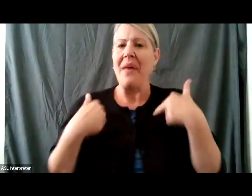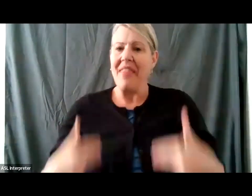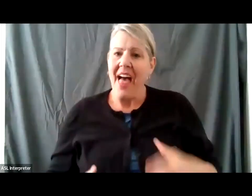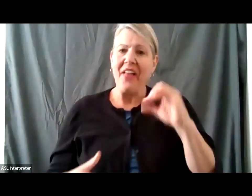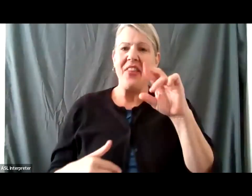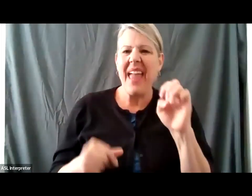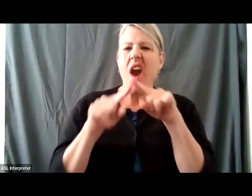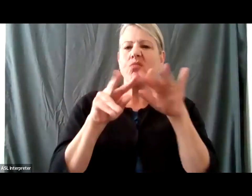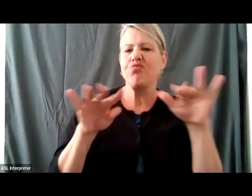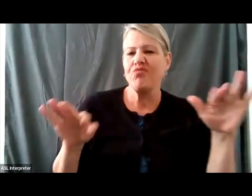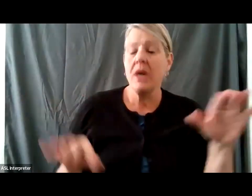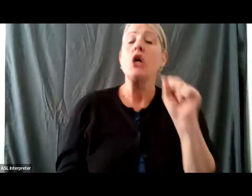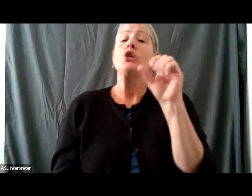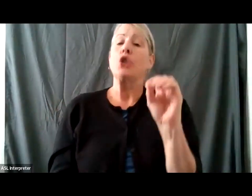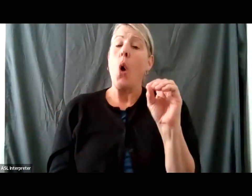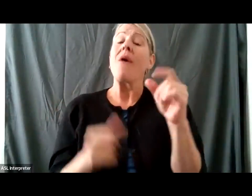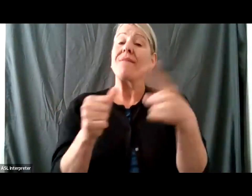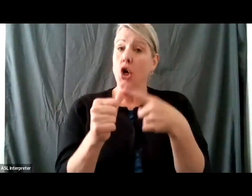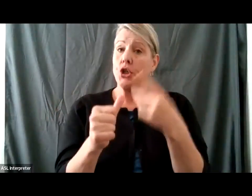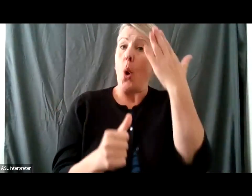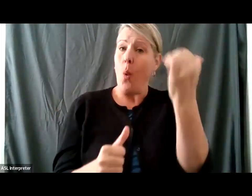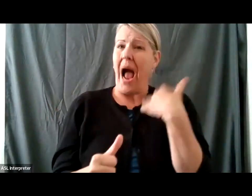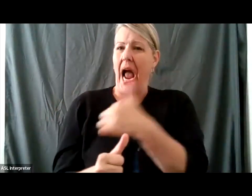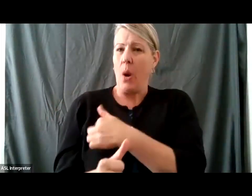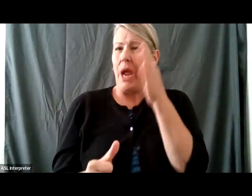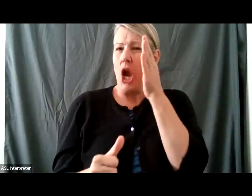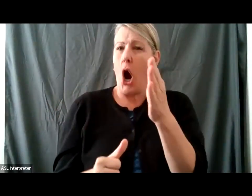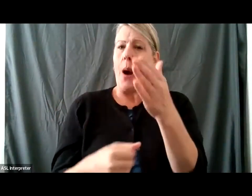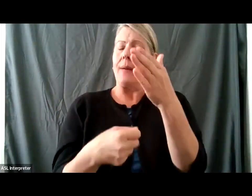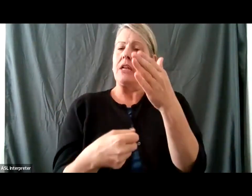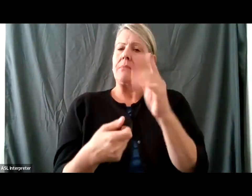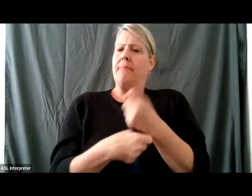So why are we undertaking this rule making now?